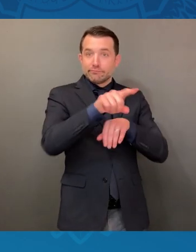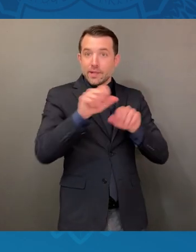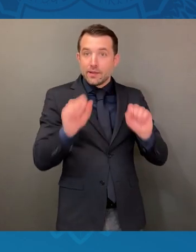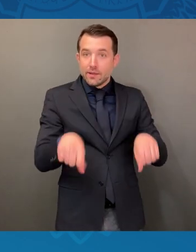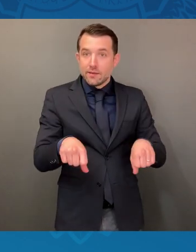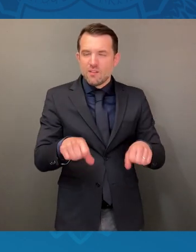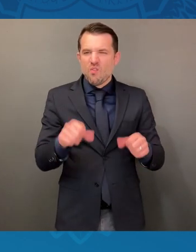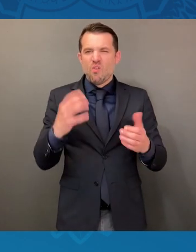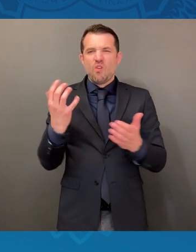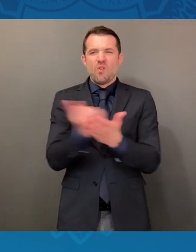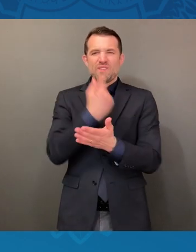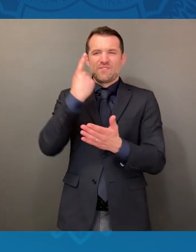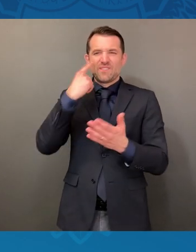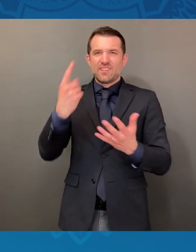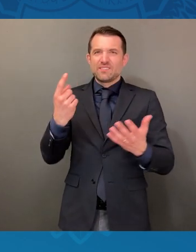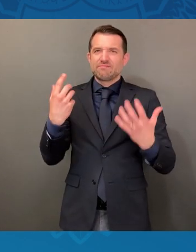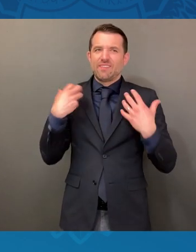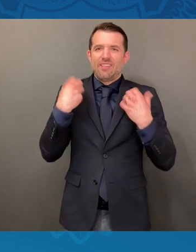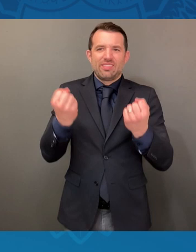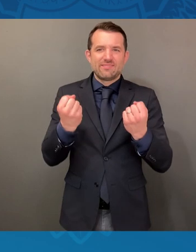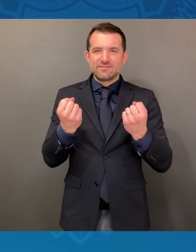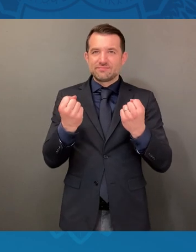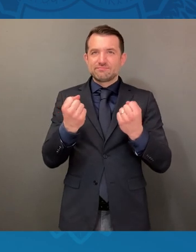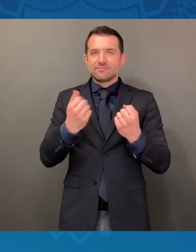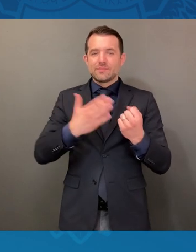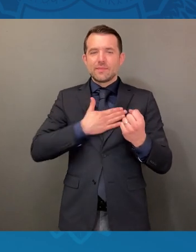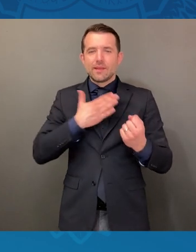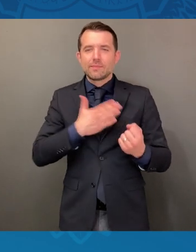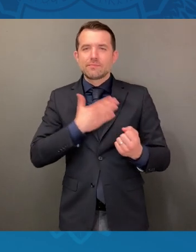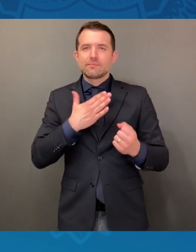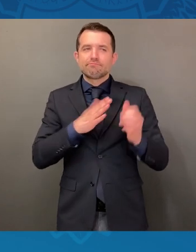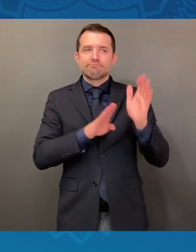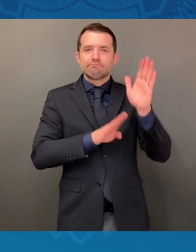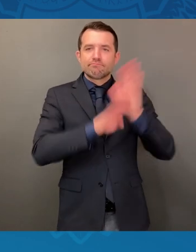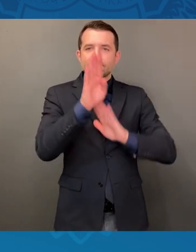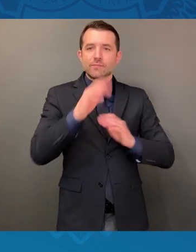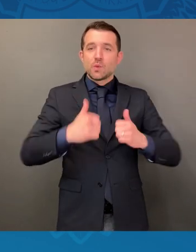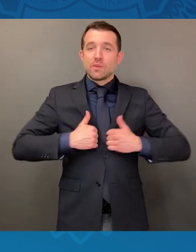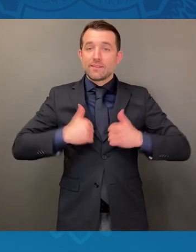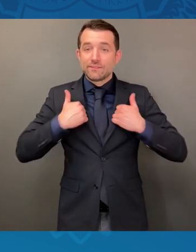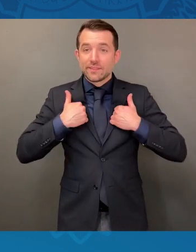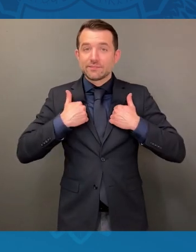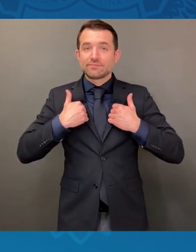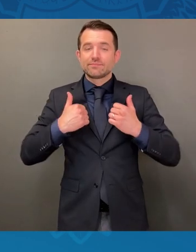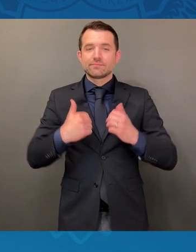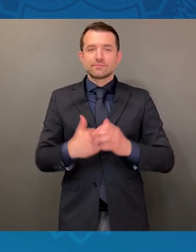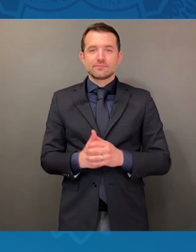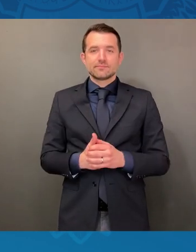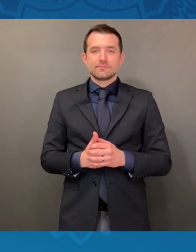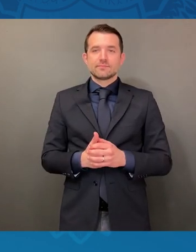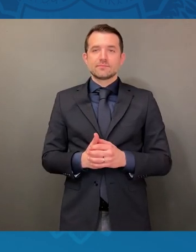happier and more prosperous lives. This is what so much of our administration's work